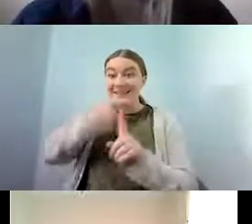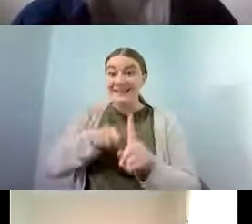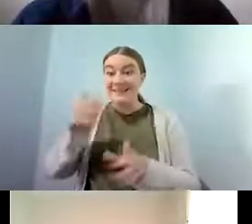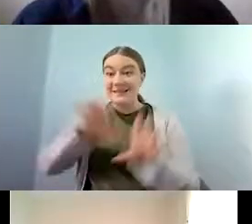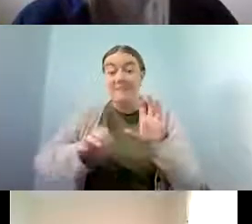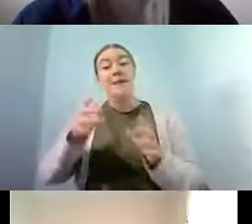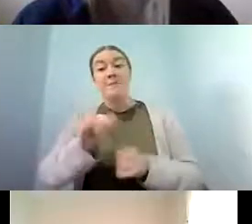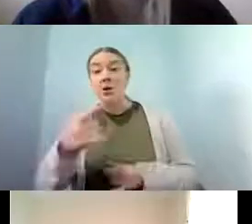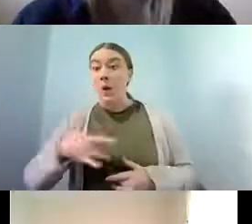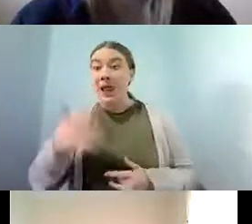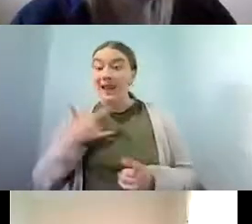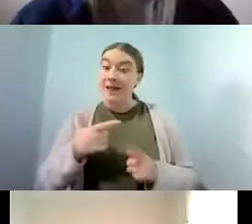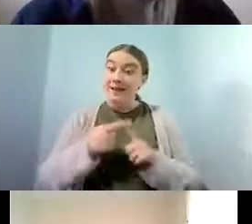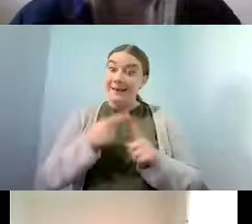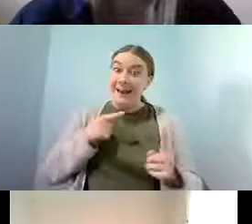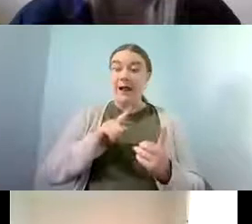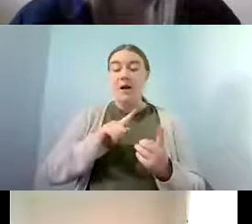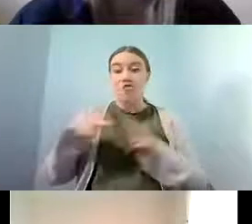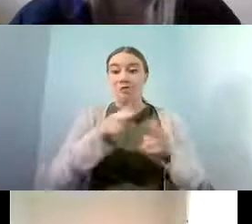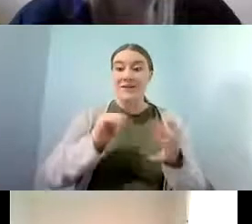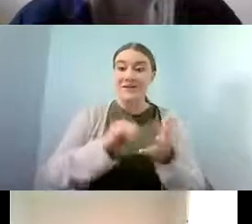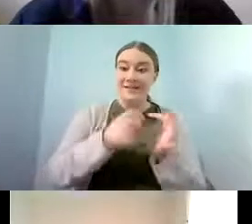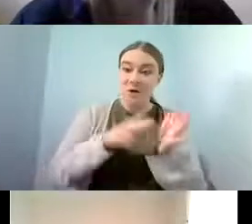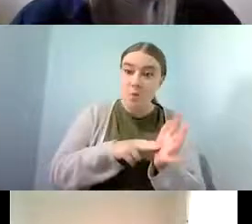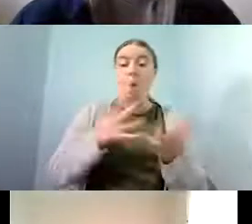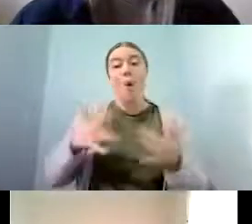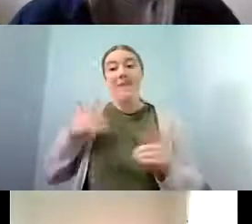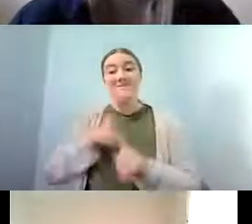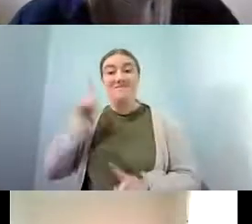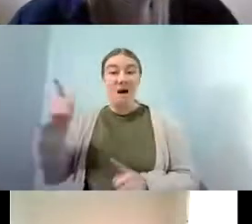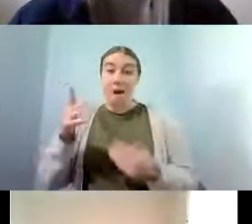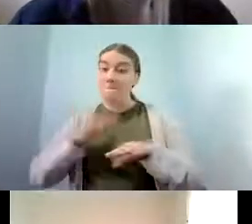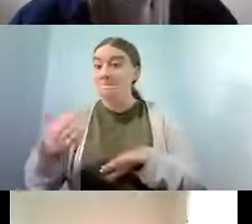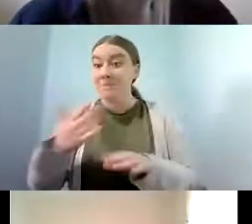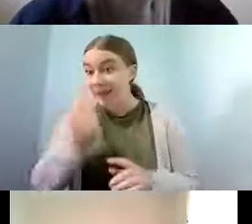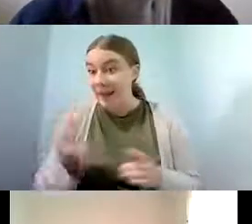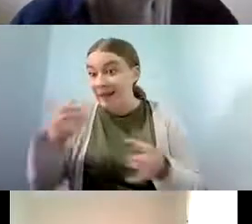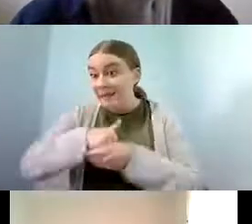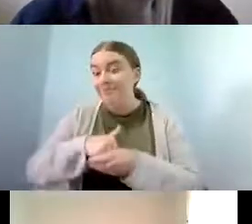live a bit further away so the event this evening is brought to you by the unlocking the severn